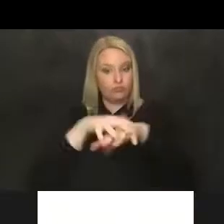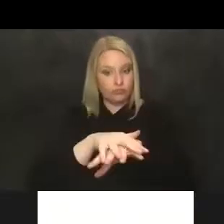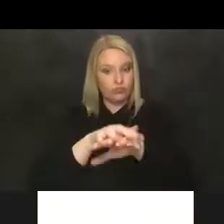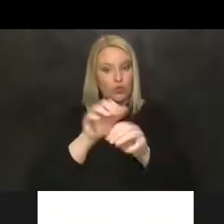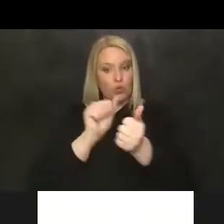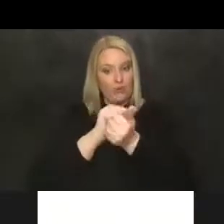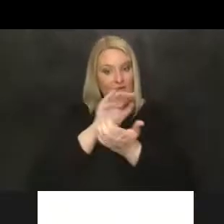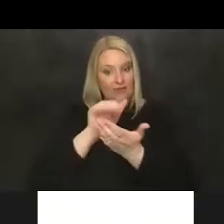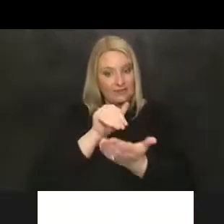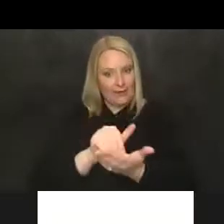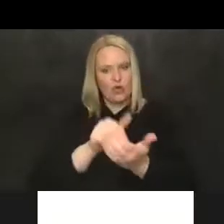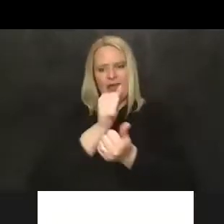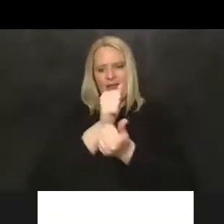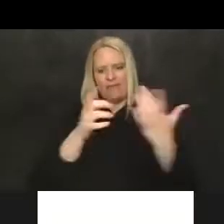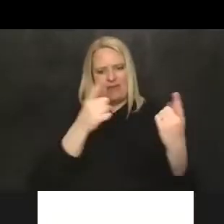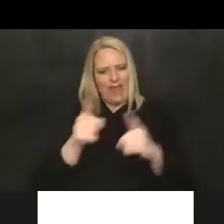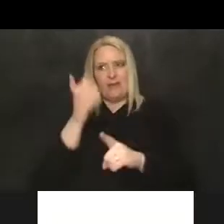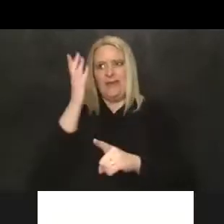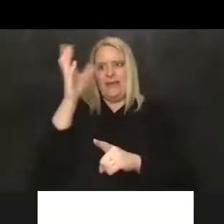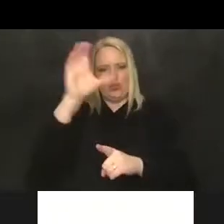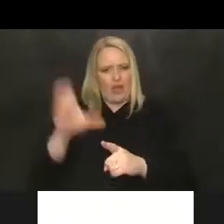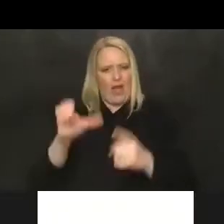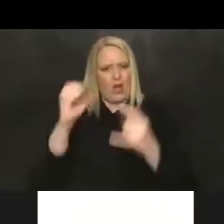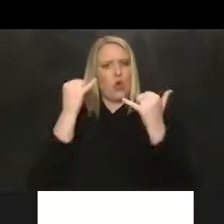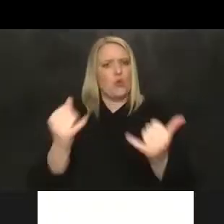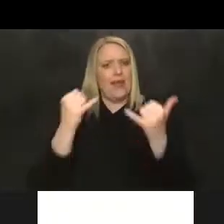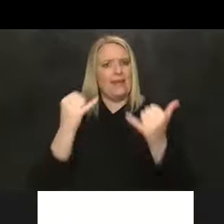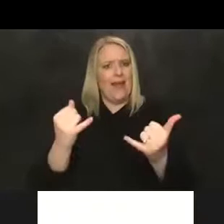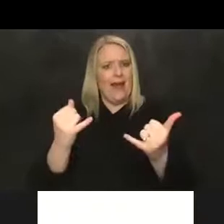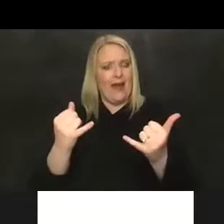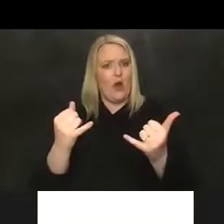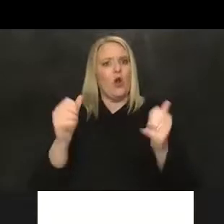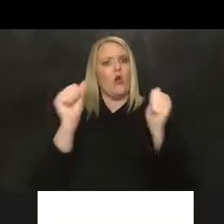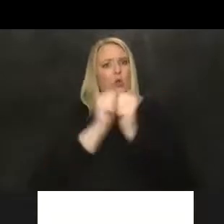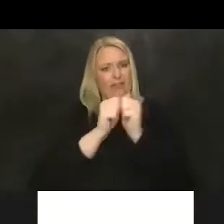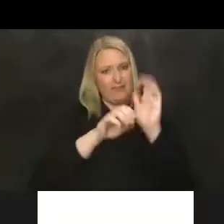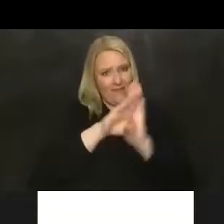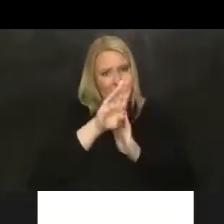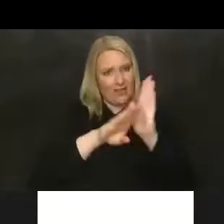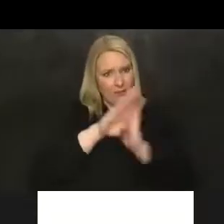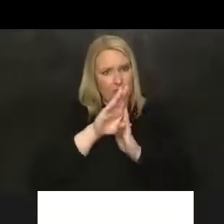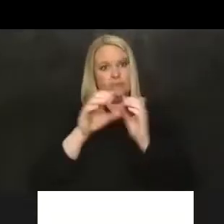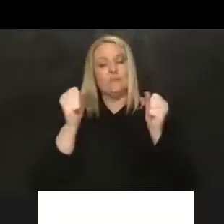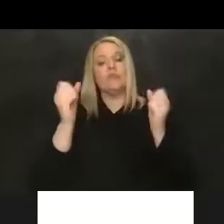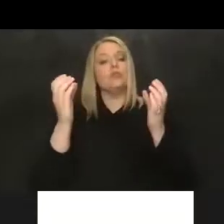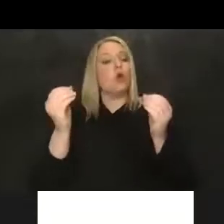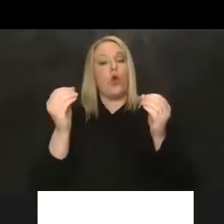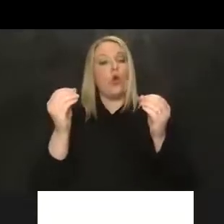all that's happening in Chicago right now with development, so it's the craziest bit of gumbo, I